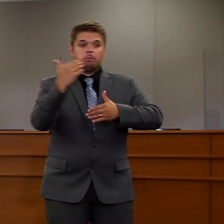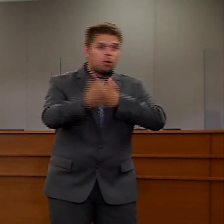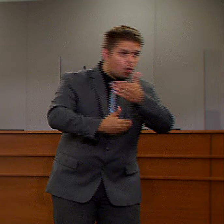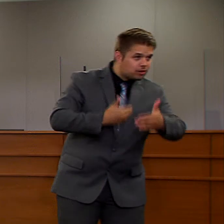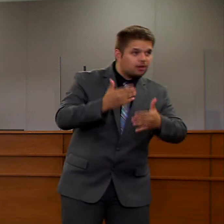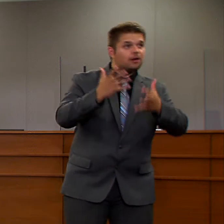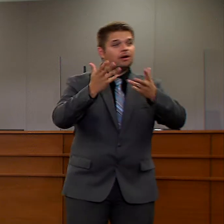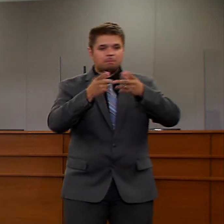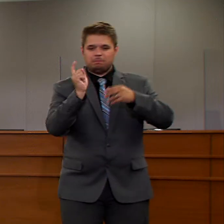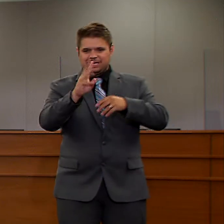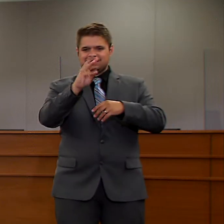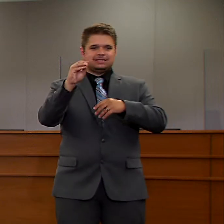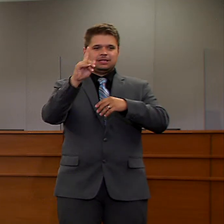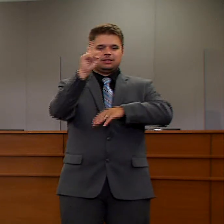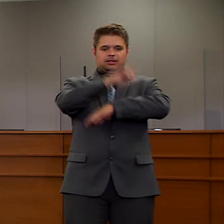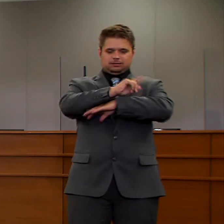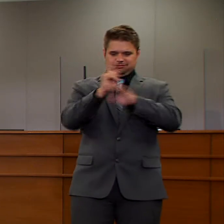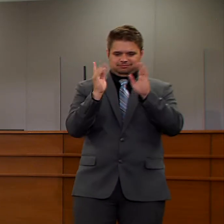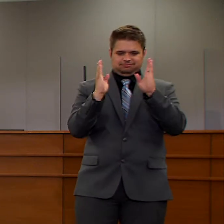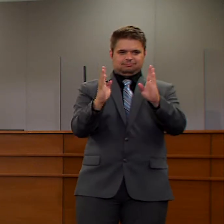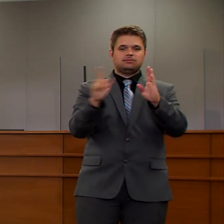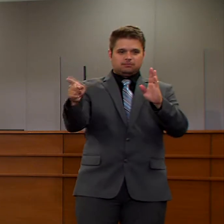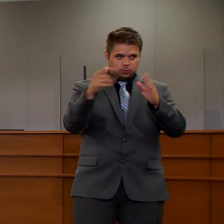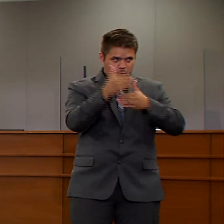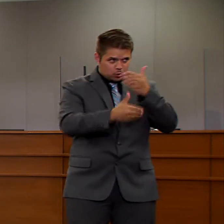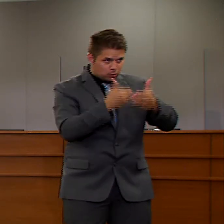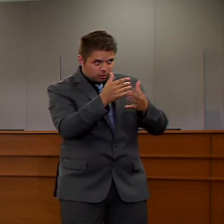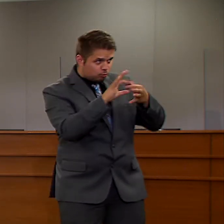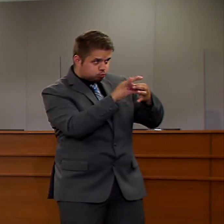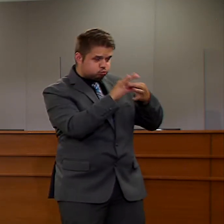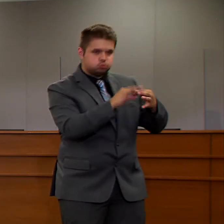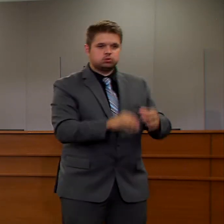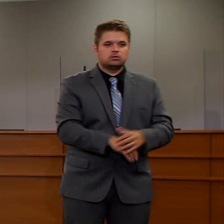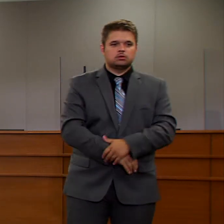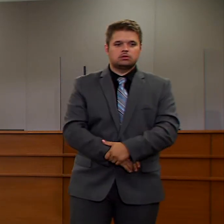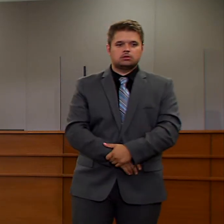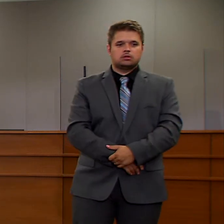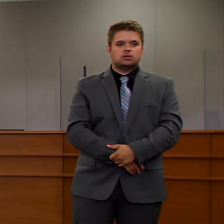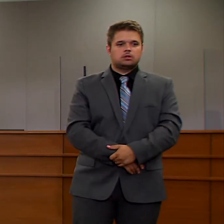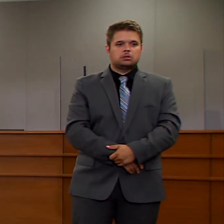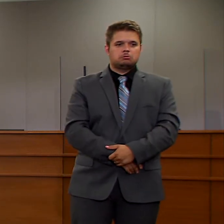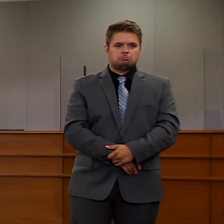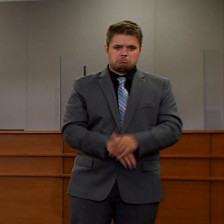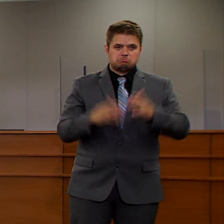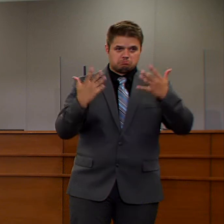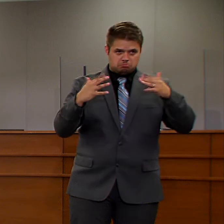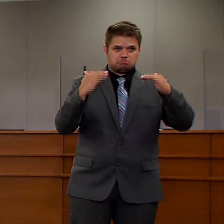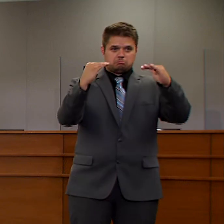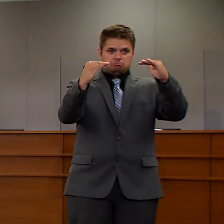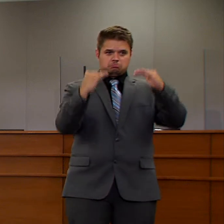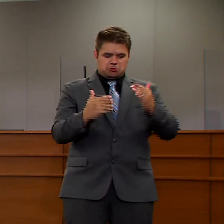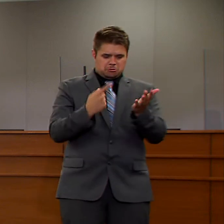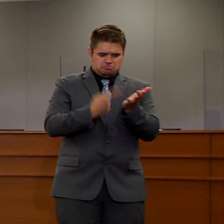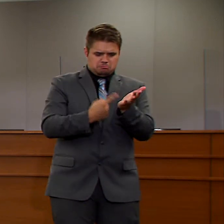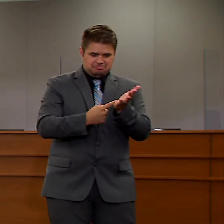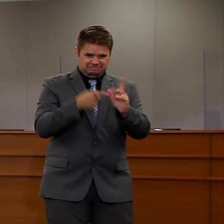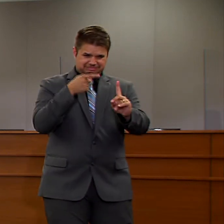day notices. Let's move on to schools. So many parents are wondering what will happen this fall and if